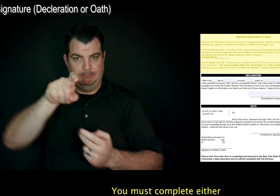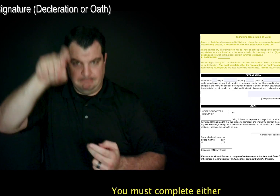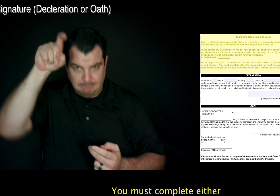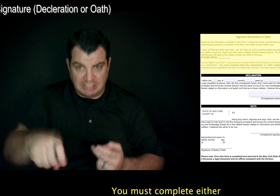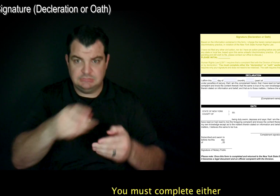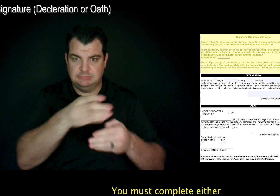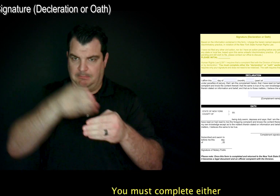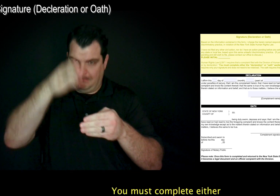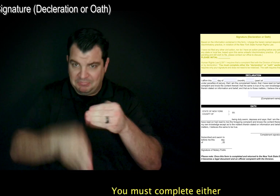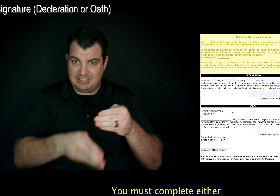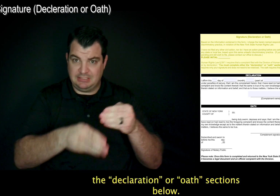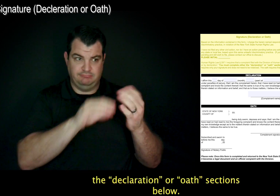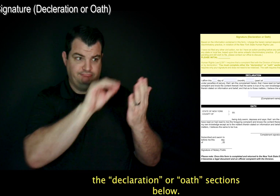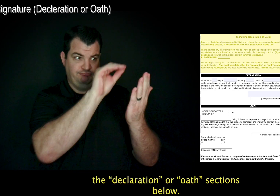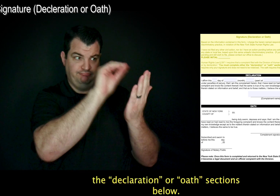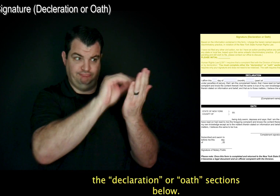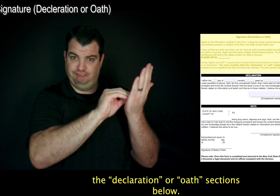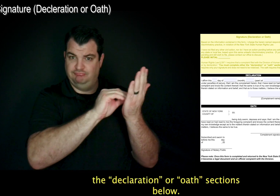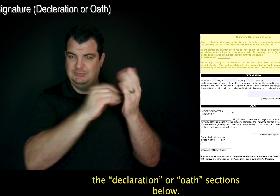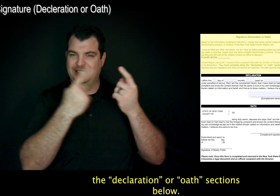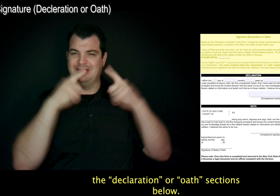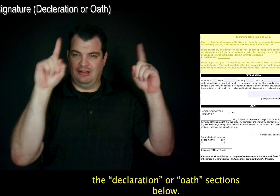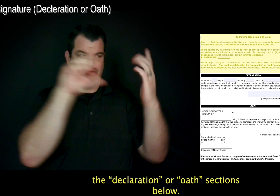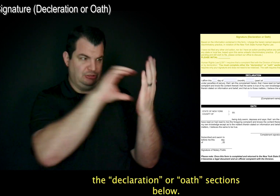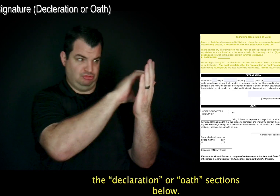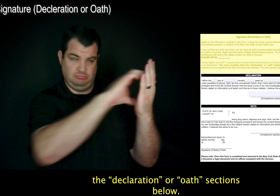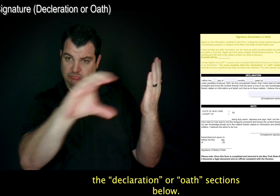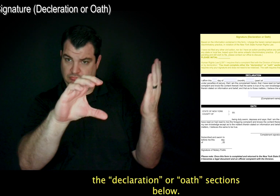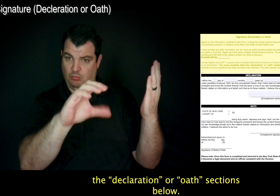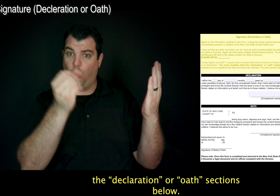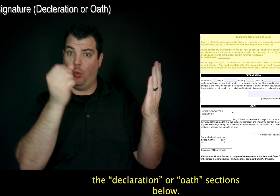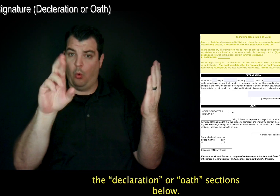You must complete either the “declaration” or “oath” sections below.